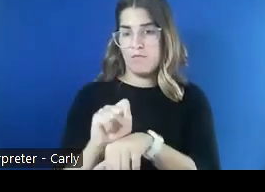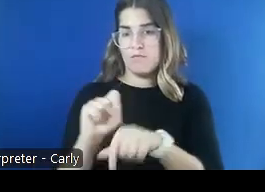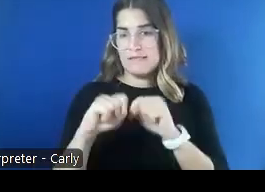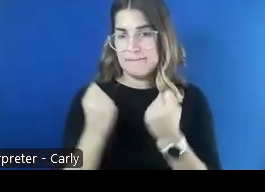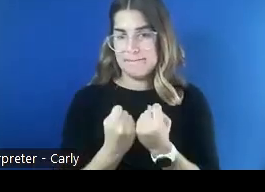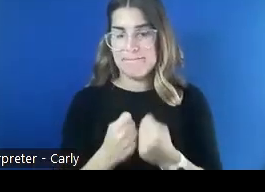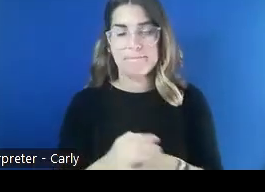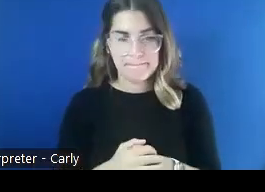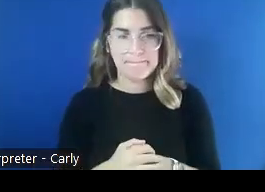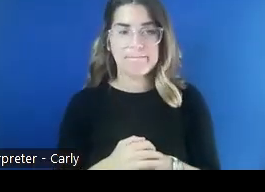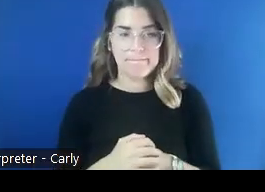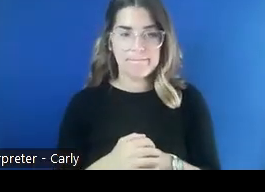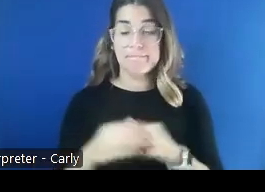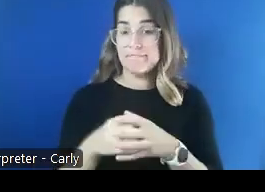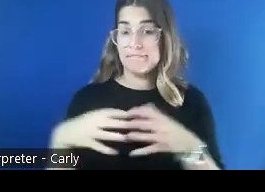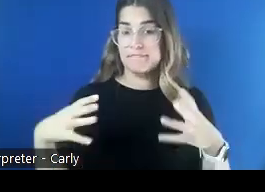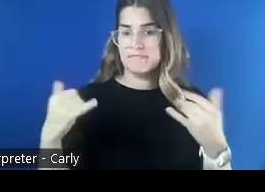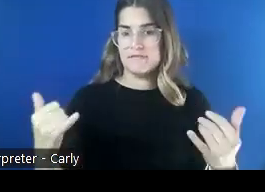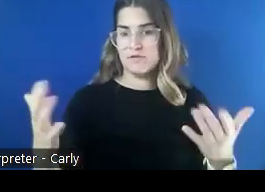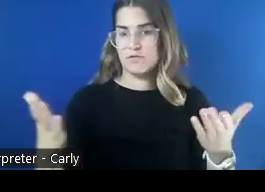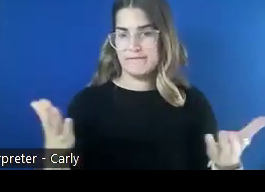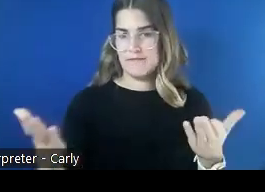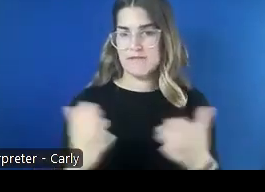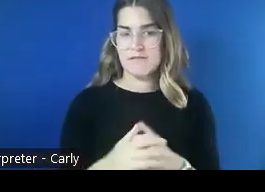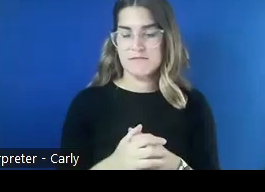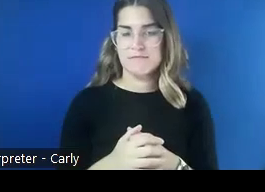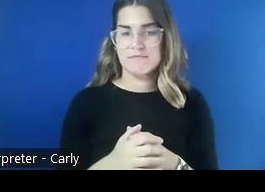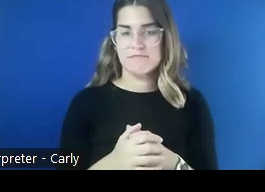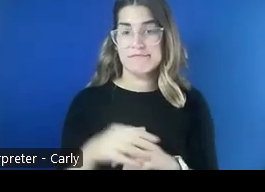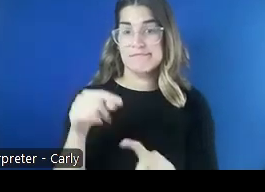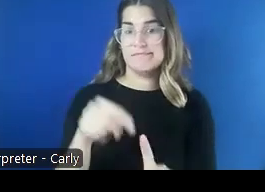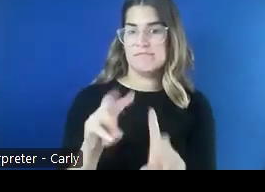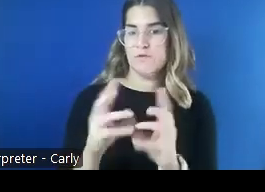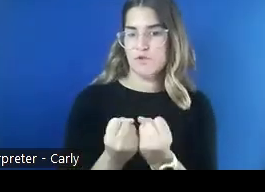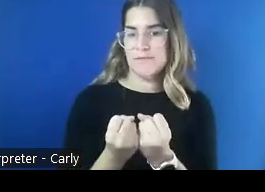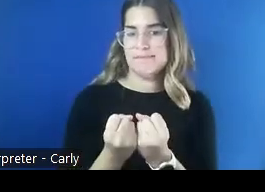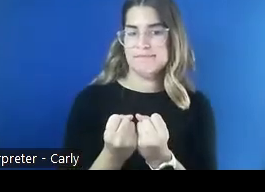to expand our existing Services particularly the workshops that we're able to offer for teachers